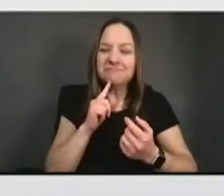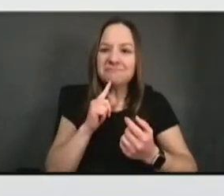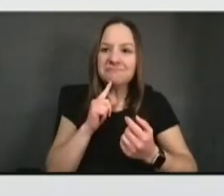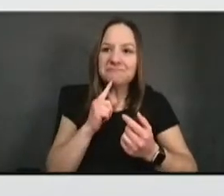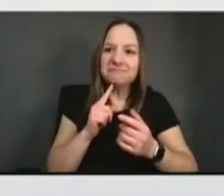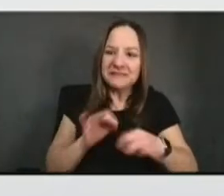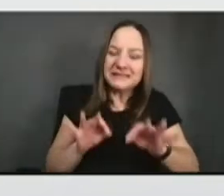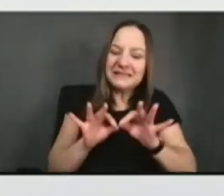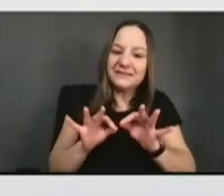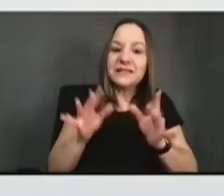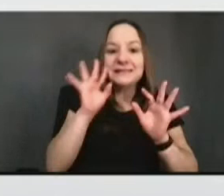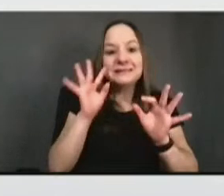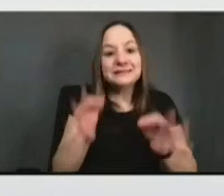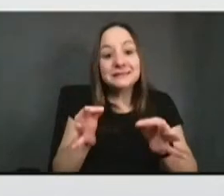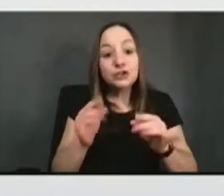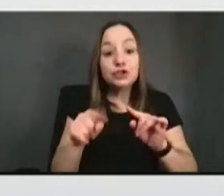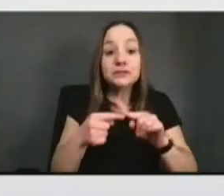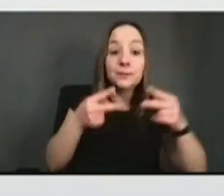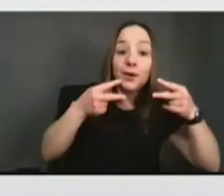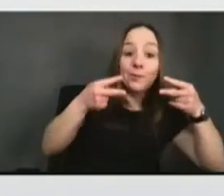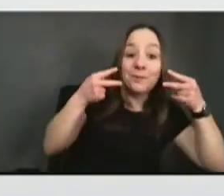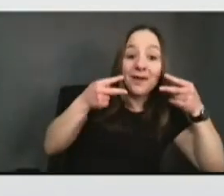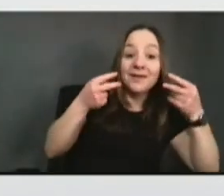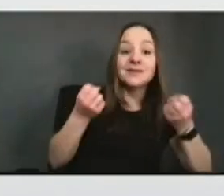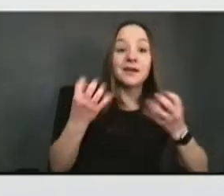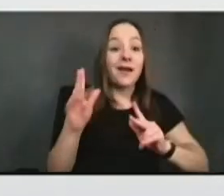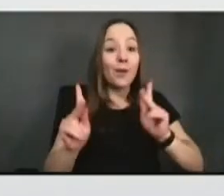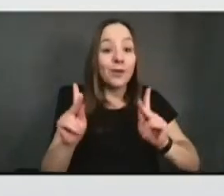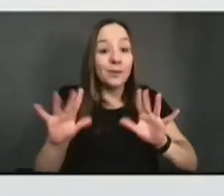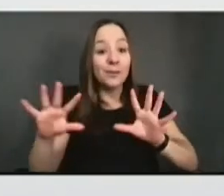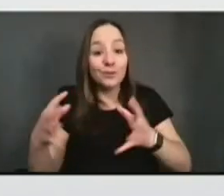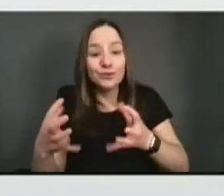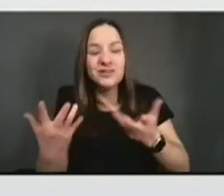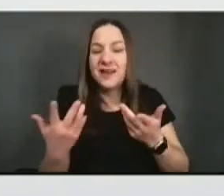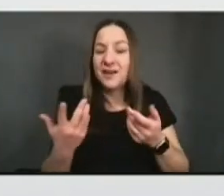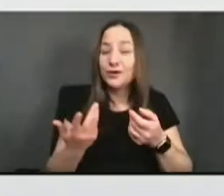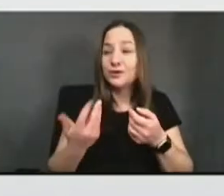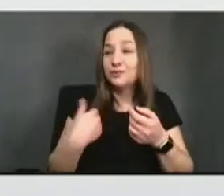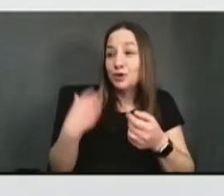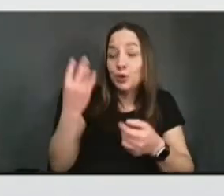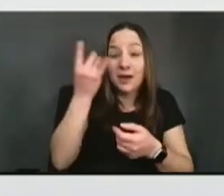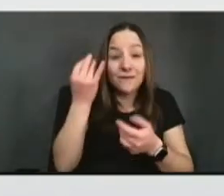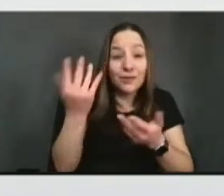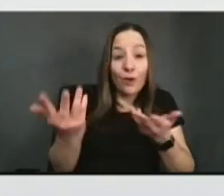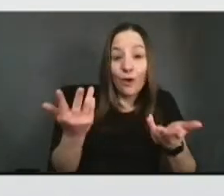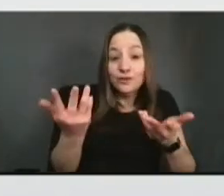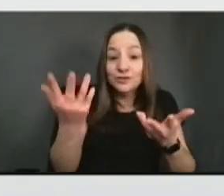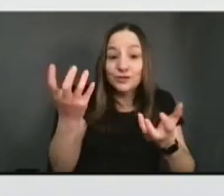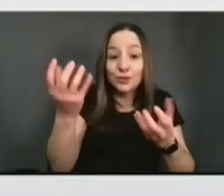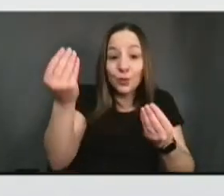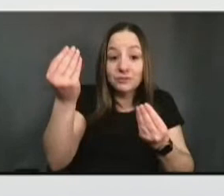some significant decisions as well regarding masking and numbers of people that can